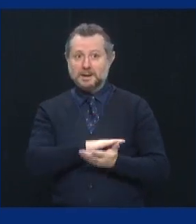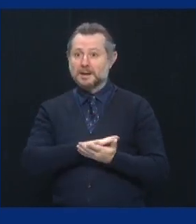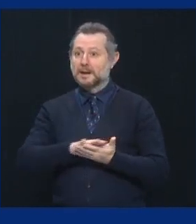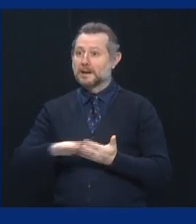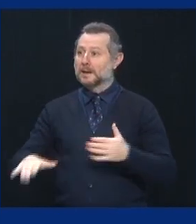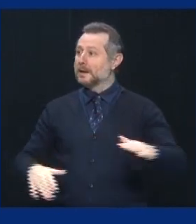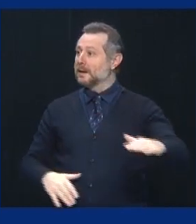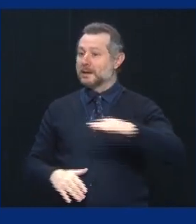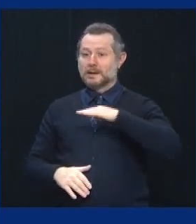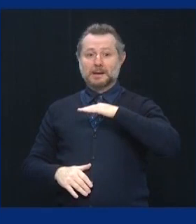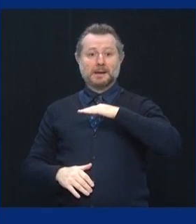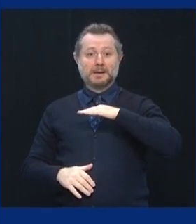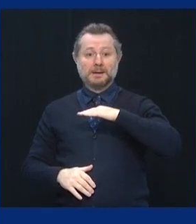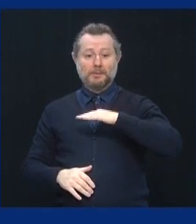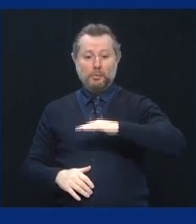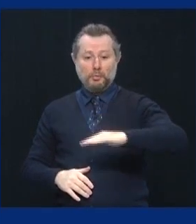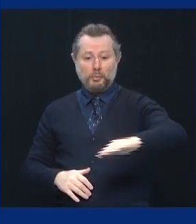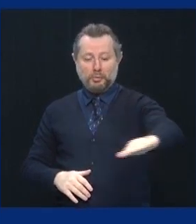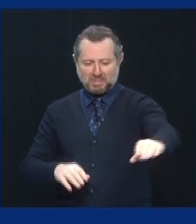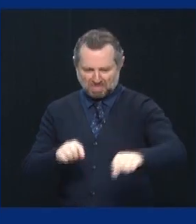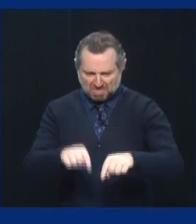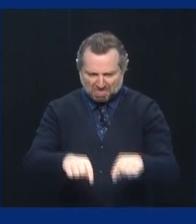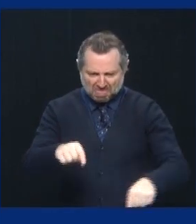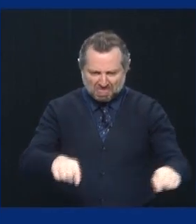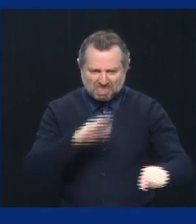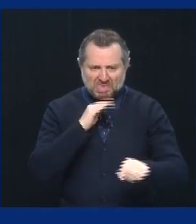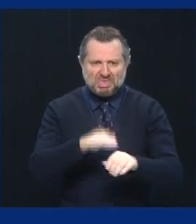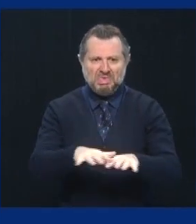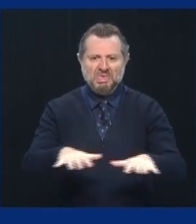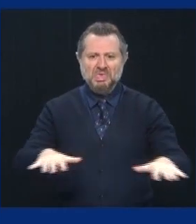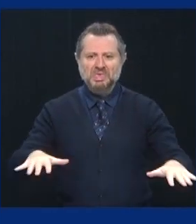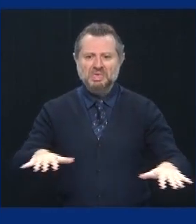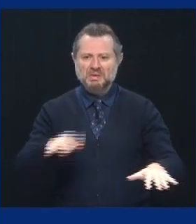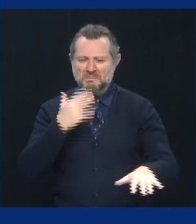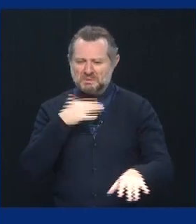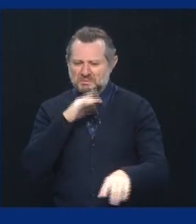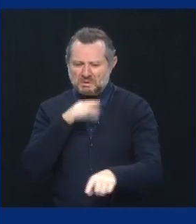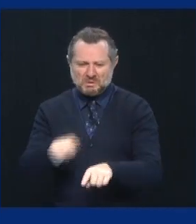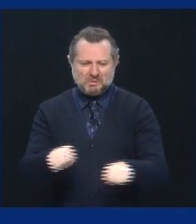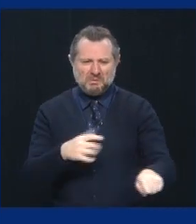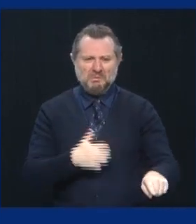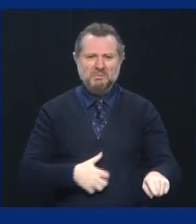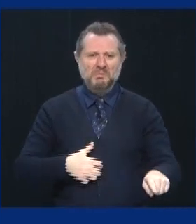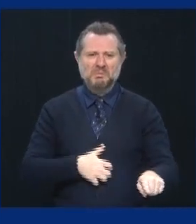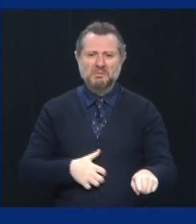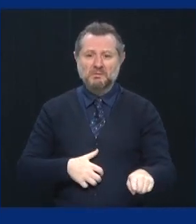RIGHT? WHEN THE WATER IS UP, HIGH TIDE, IT COVERS EVERYTHING. LOOKS BEAUTIFUL.